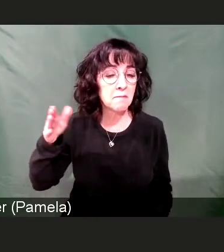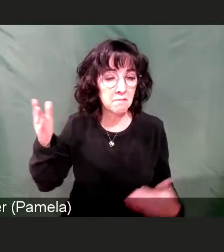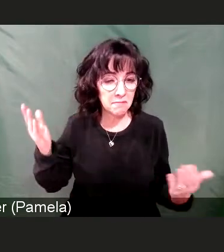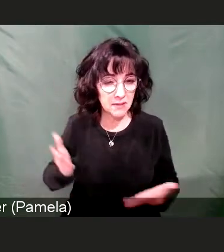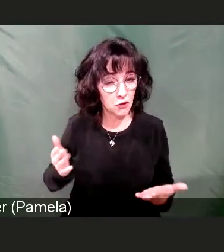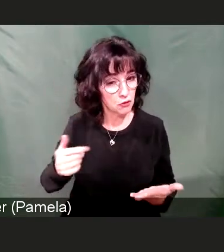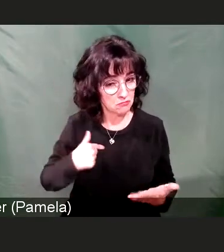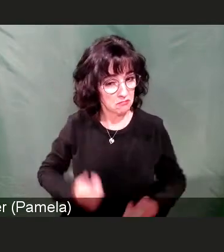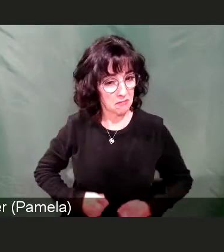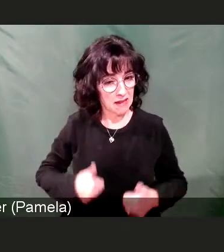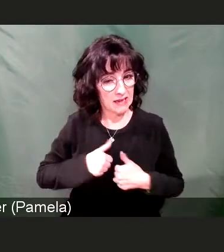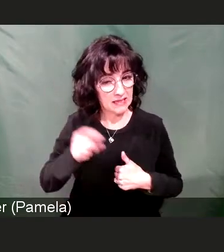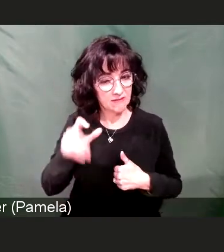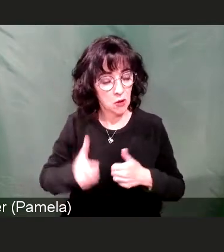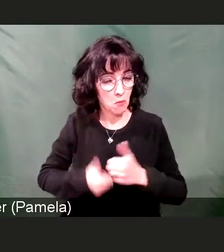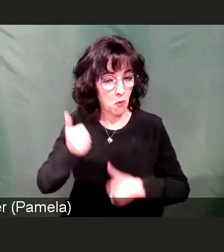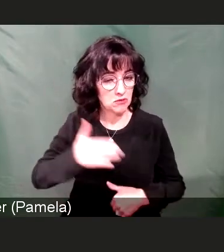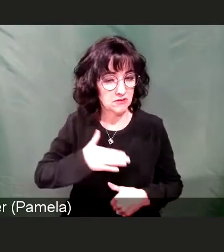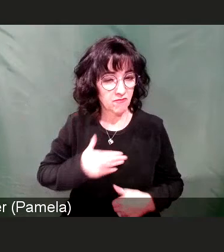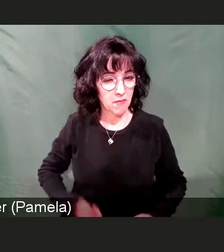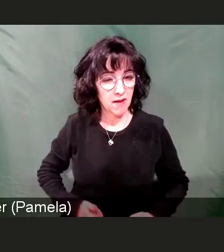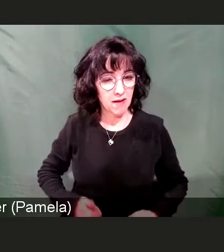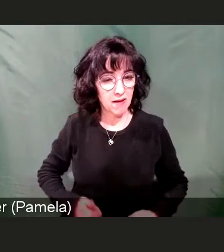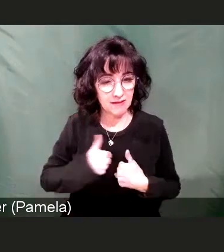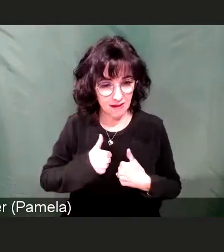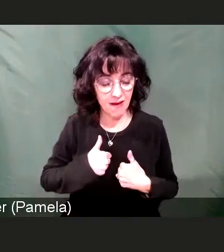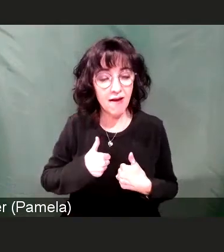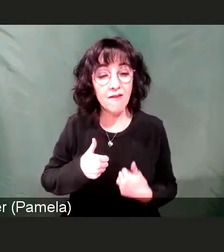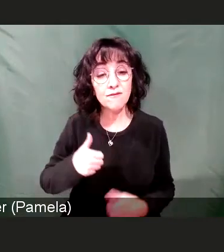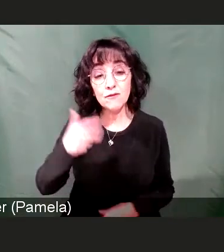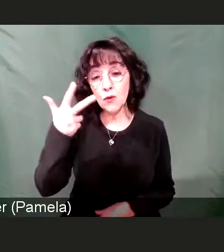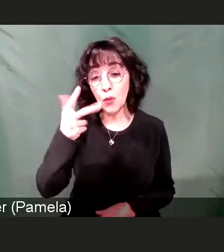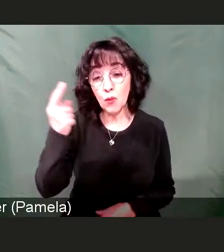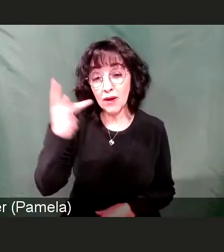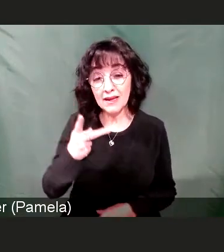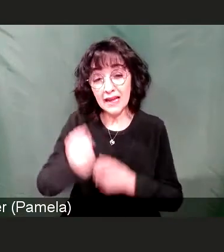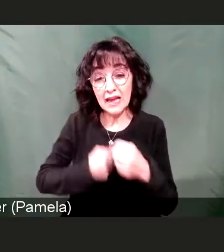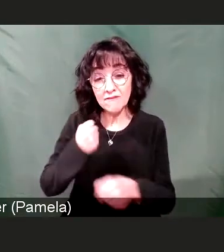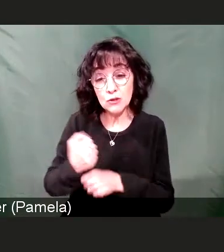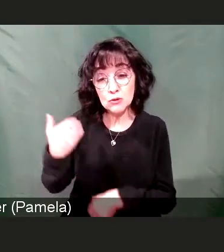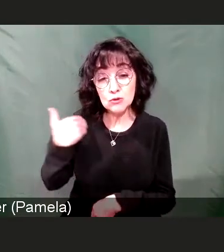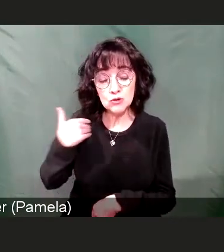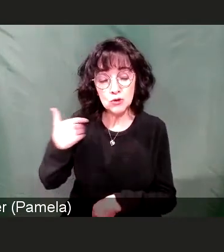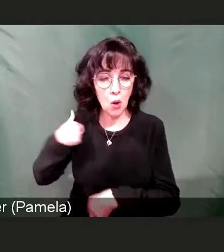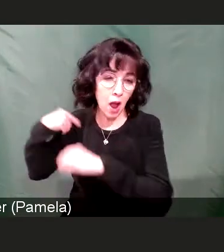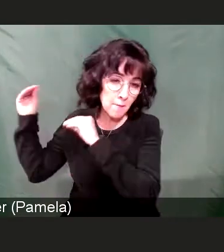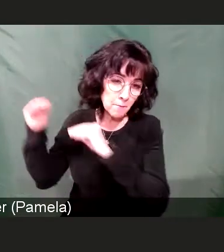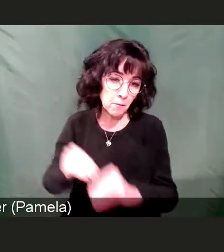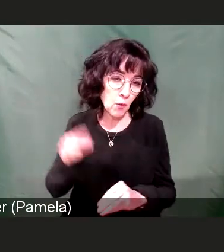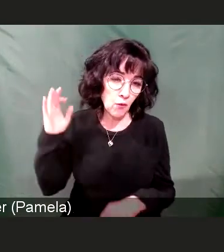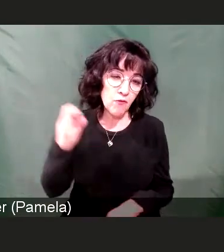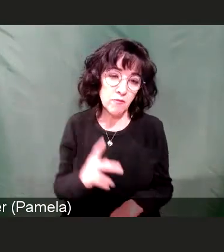I moved back to this area about three and a half years ago after I saw the opportunity of where Beebe was going